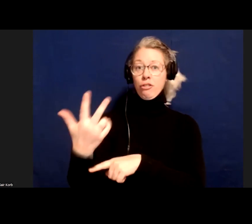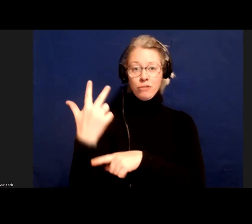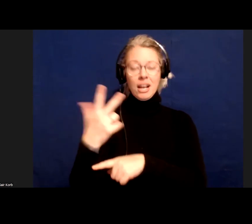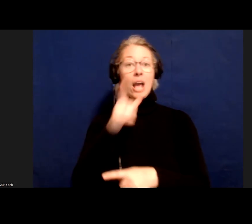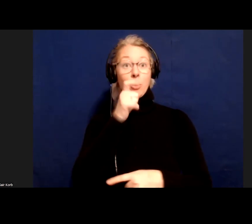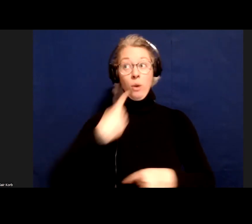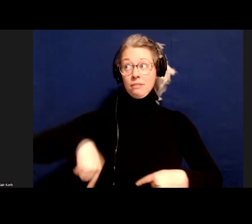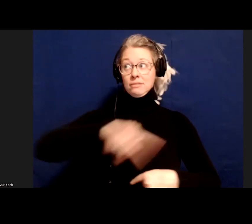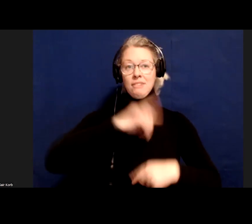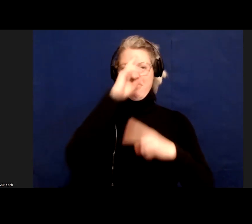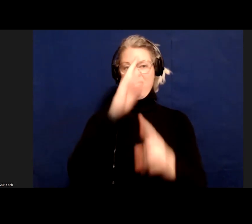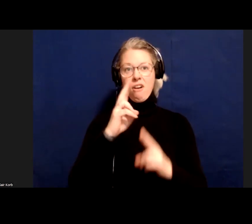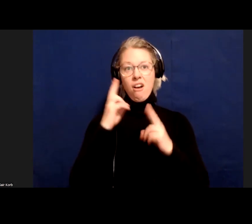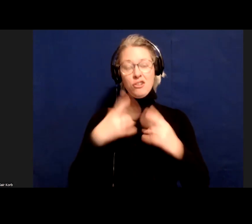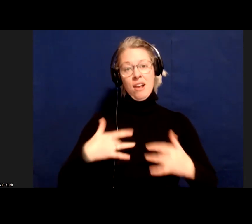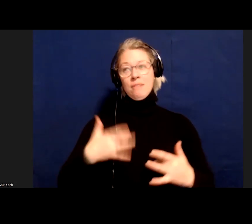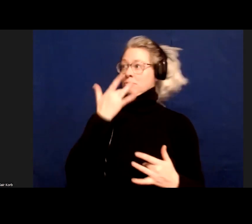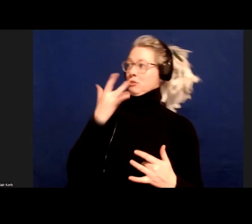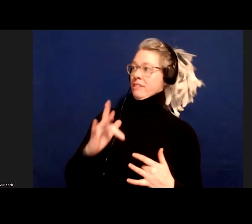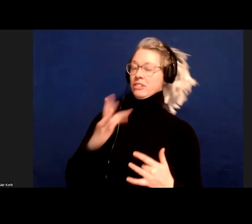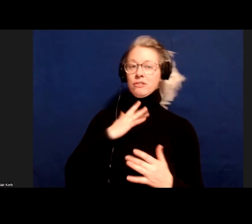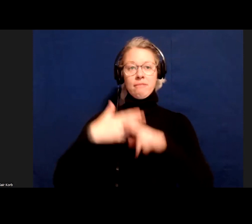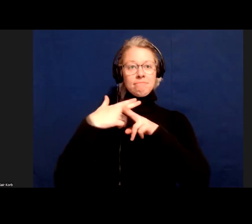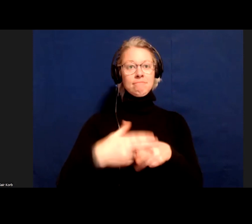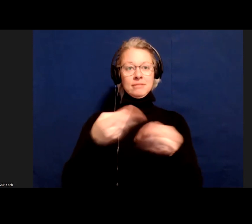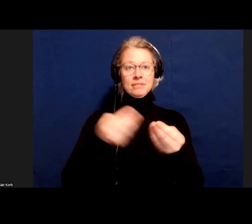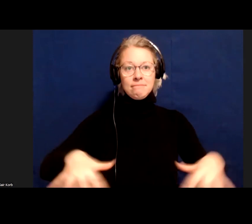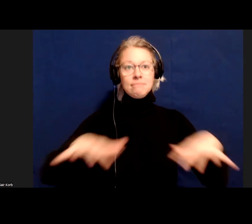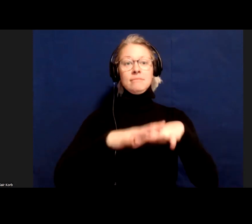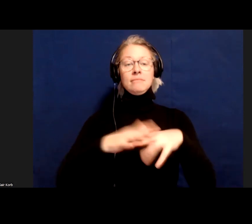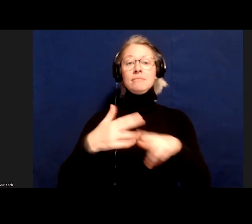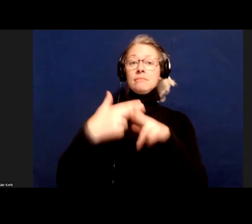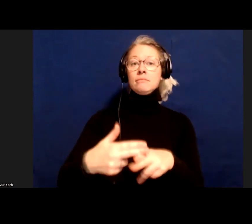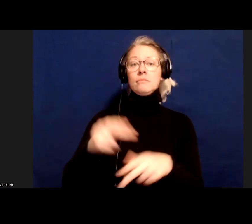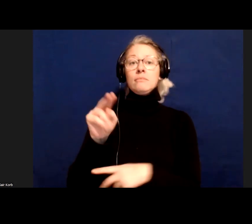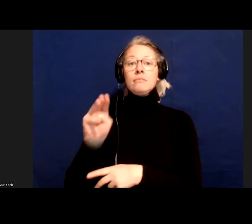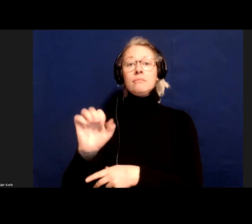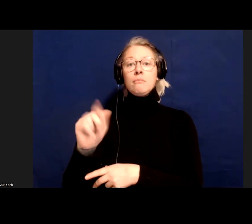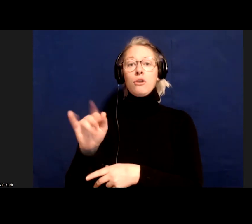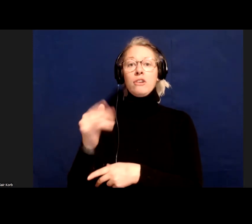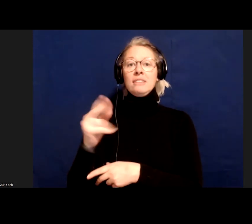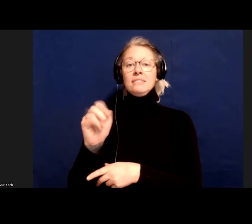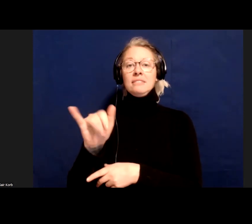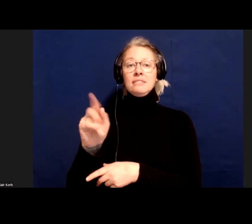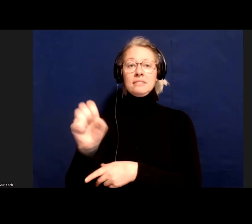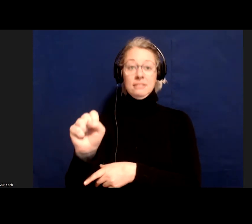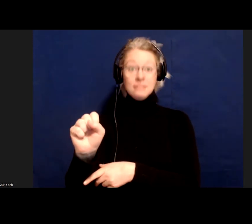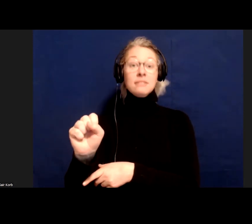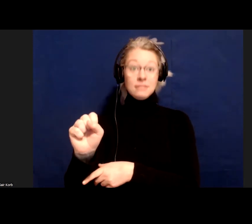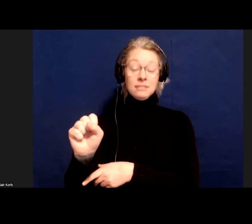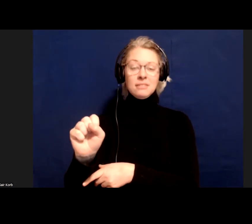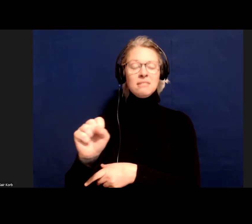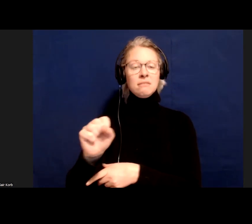privilege of calling this place known as Mohkinsstsis, or Calgary, home.